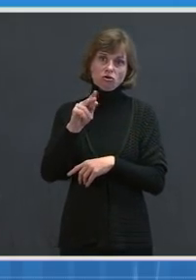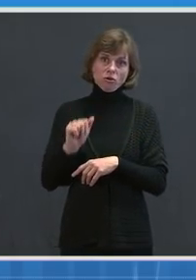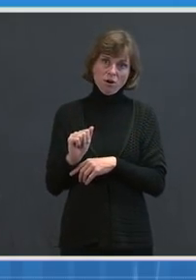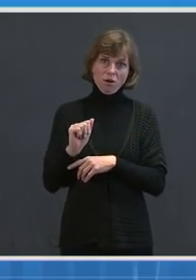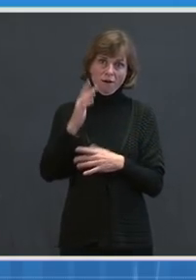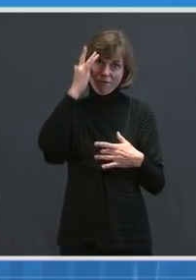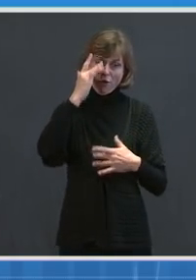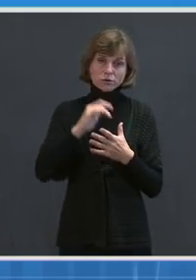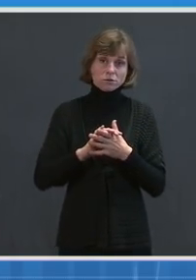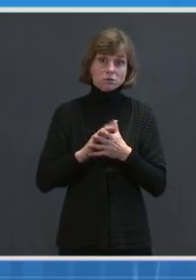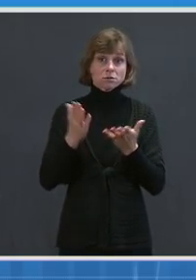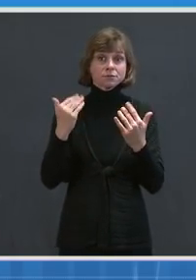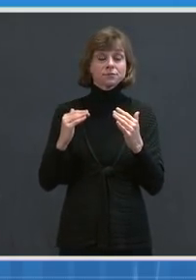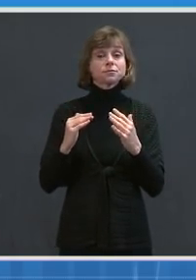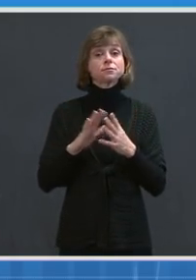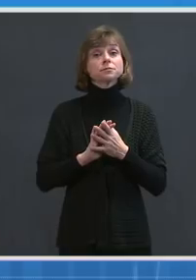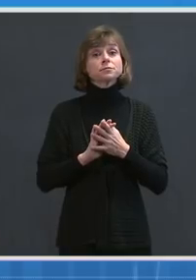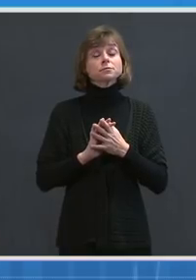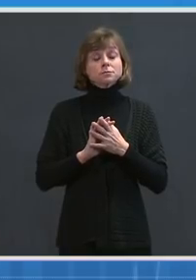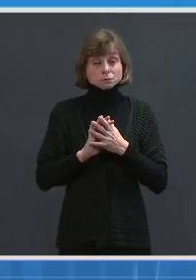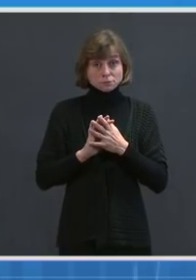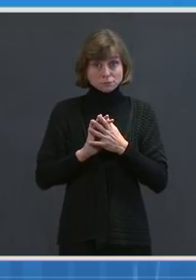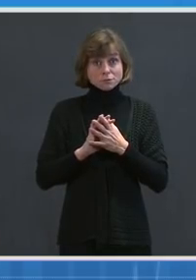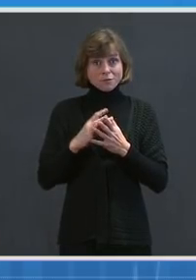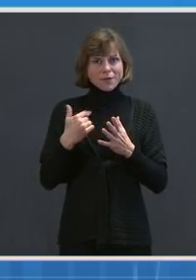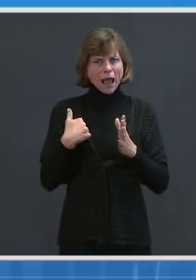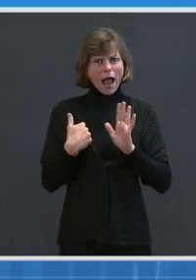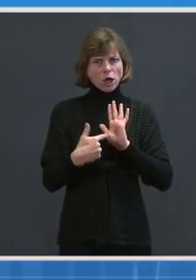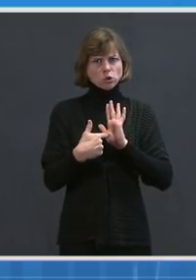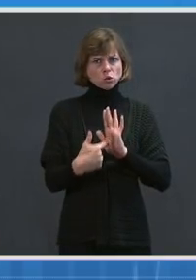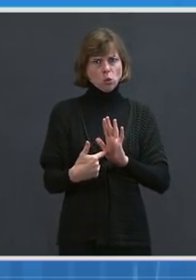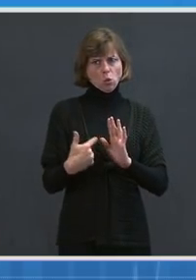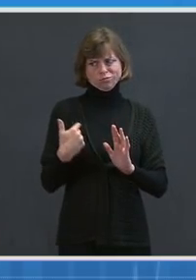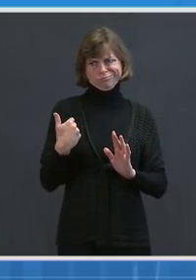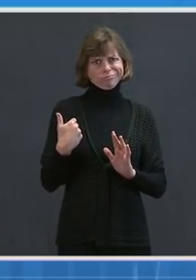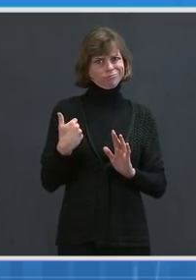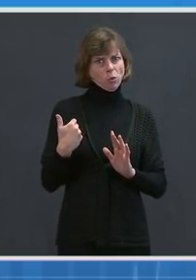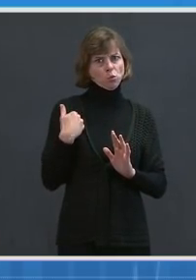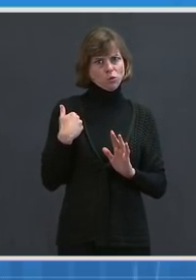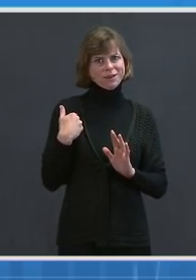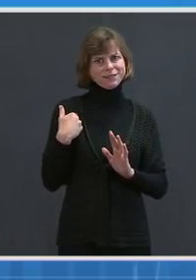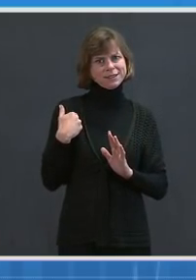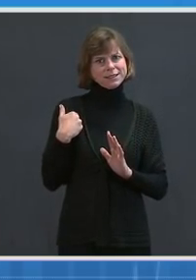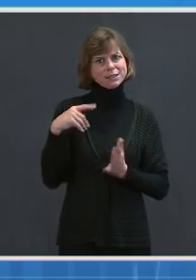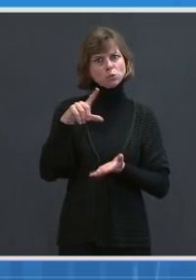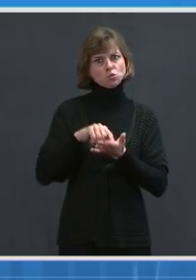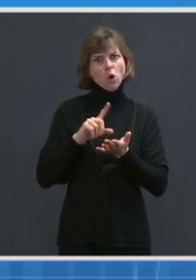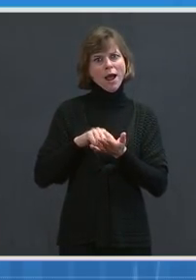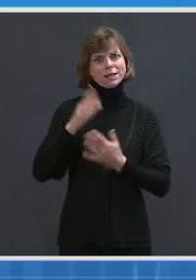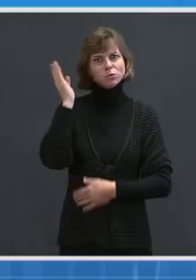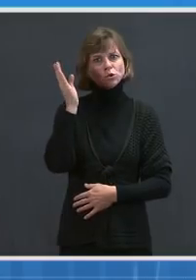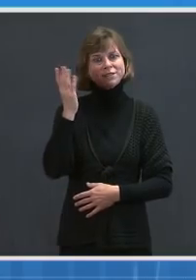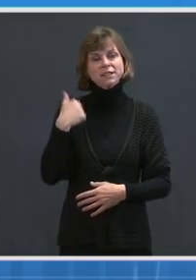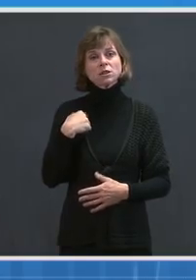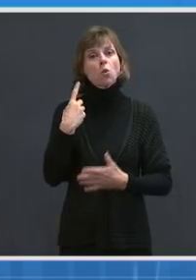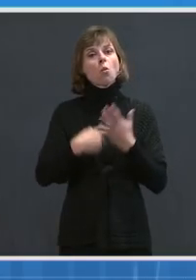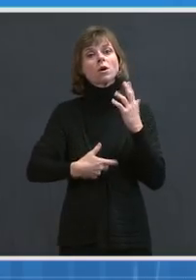In fact, I had showed you in a previous press briefing what the issue was when you have a first dose of,